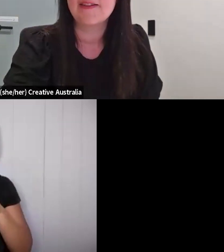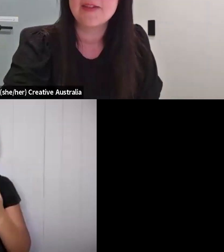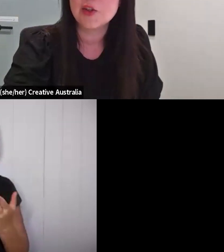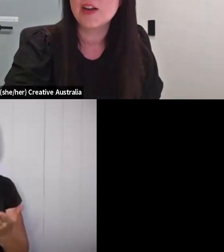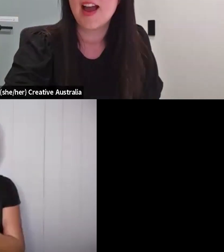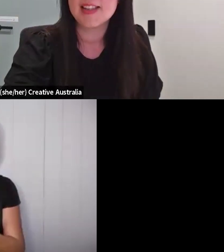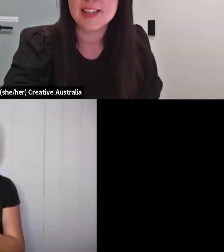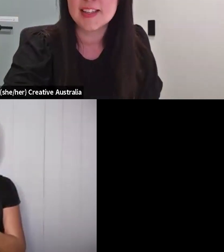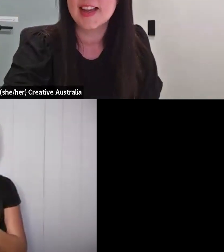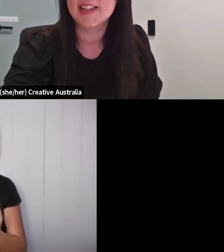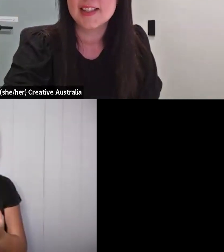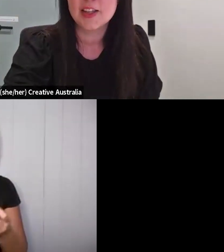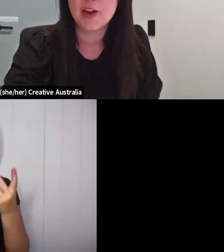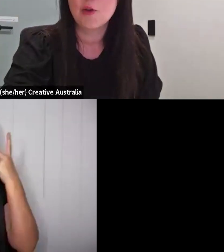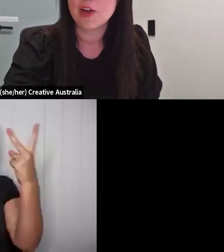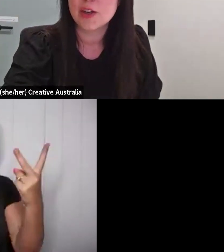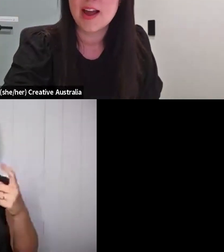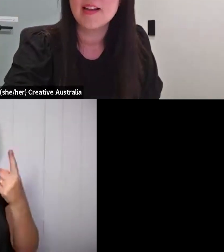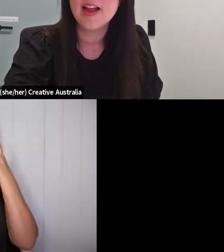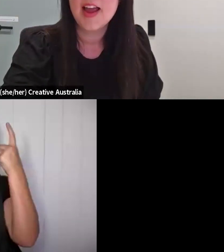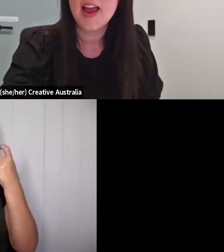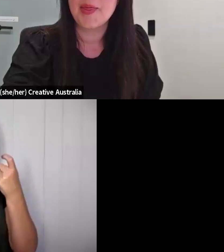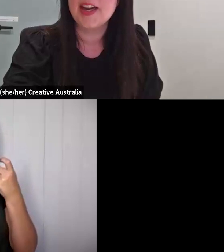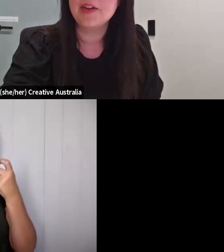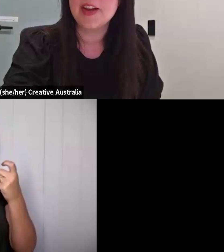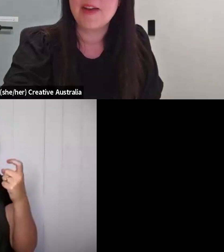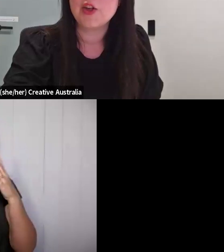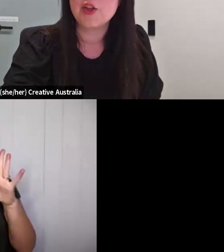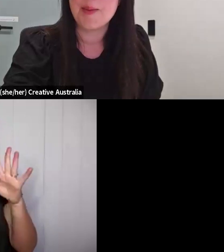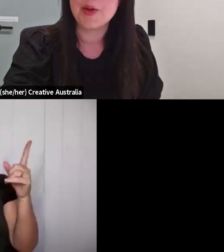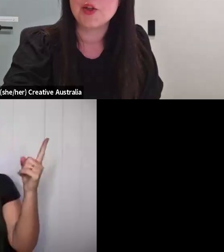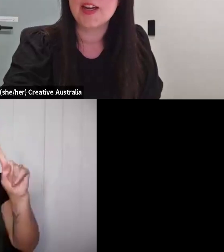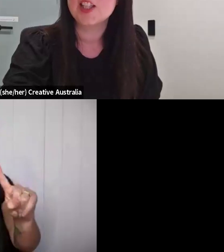like vision, ideas, artistic rationale, and the level of innovation and ambition,